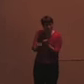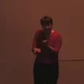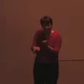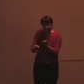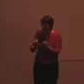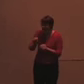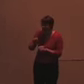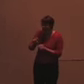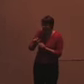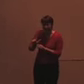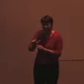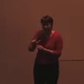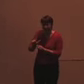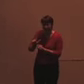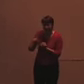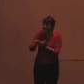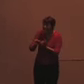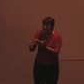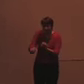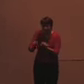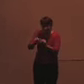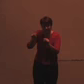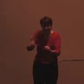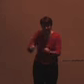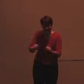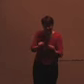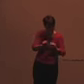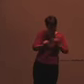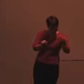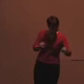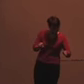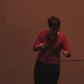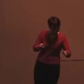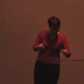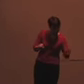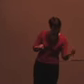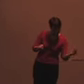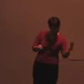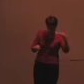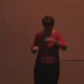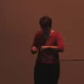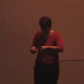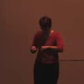we put really systematic search ability and the really chaotic